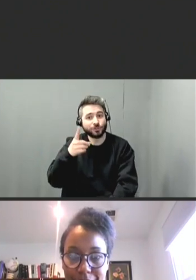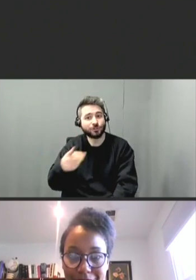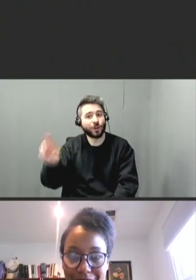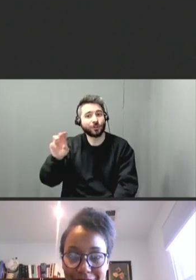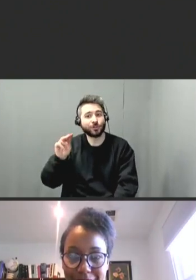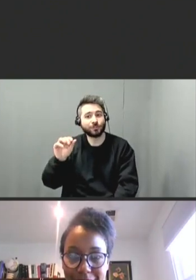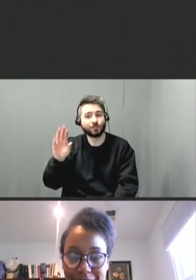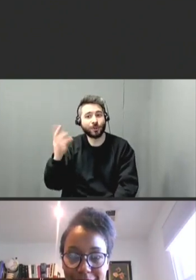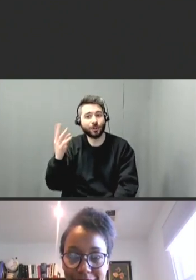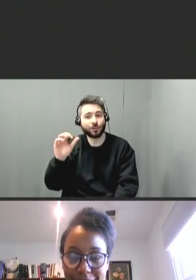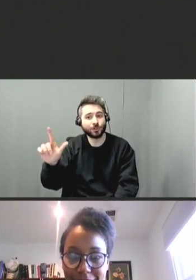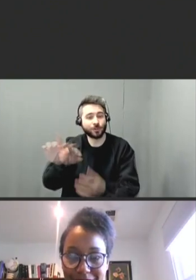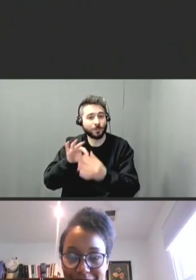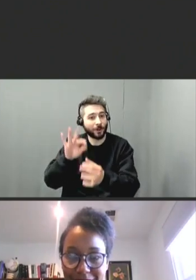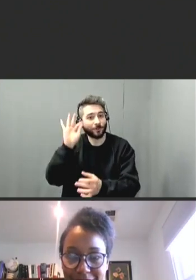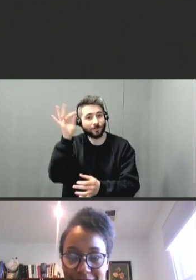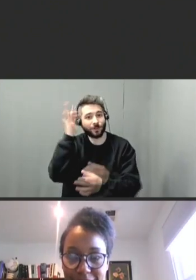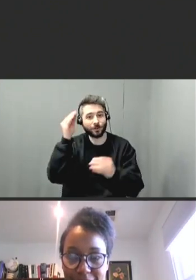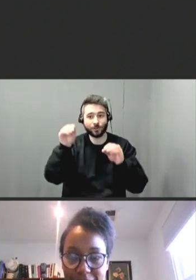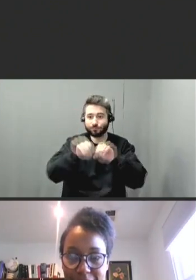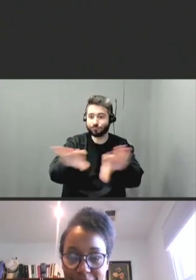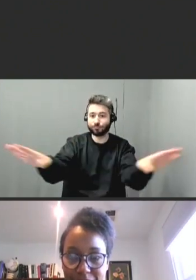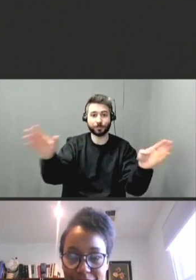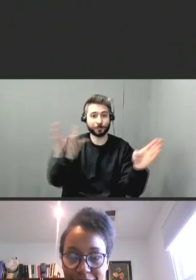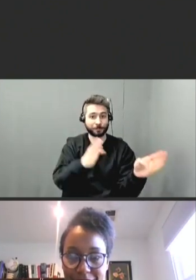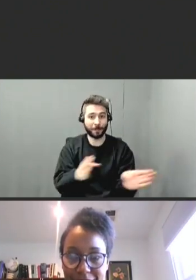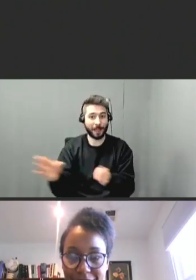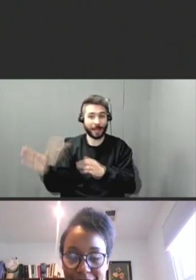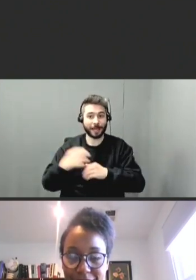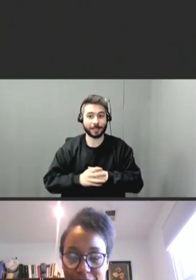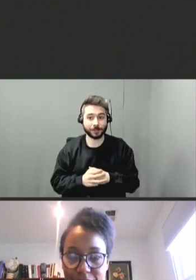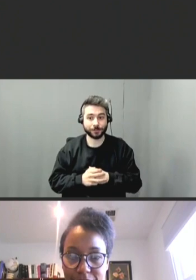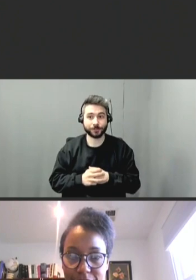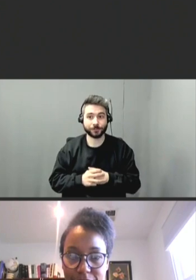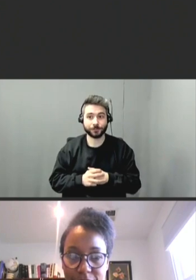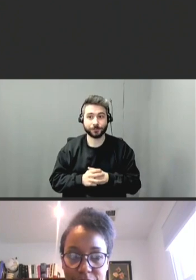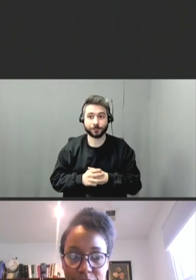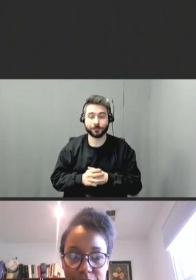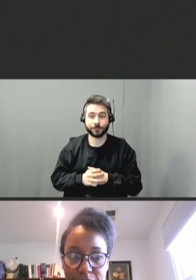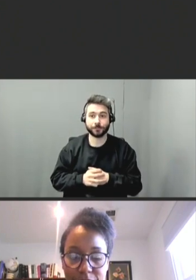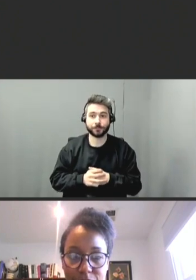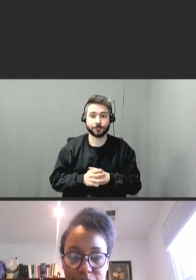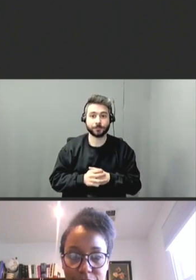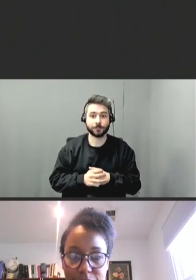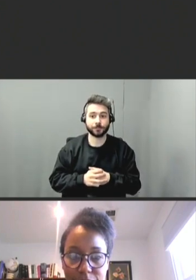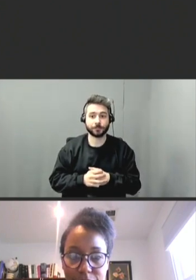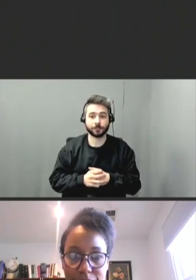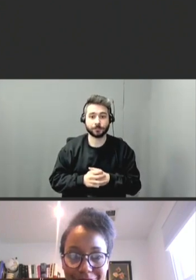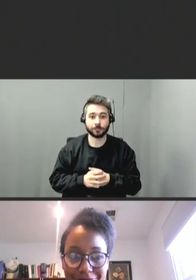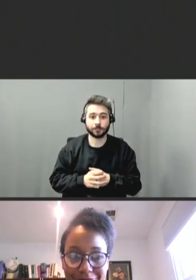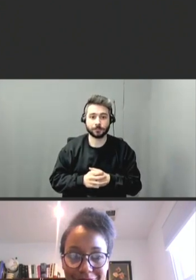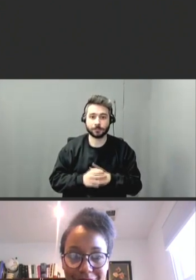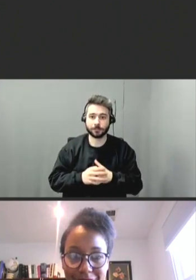Federal Implementation Plan? Lots of miles to go before we rest.